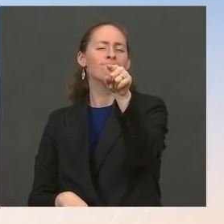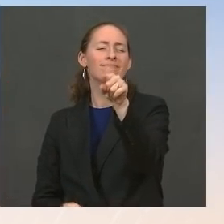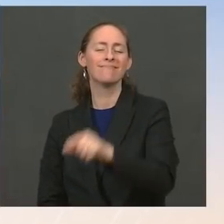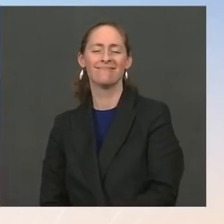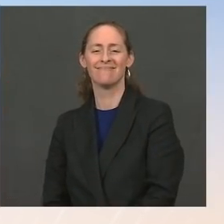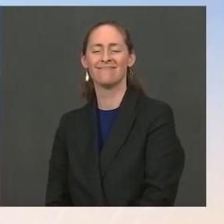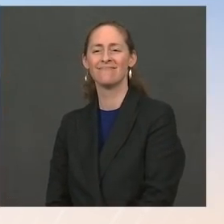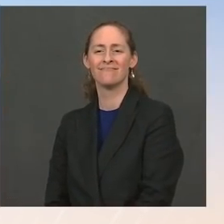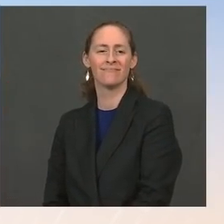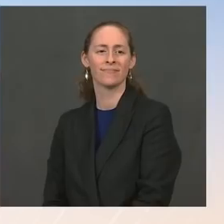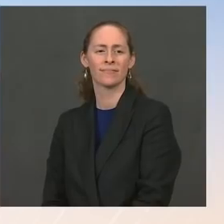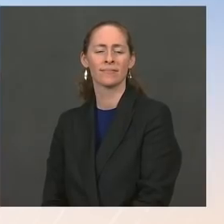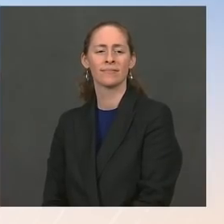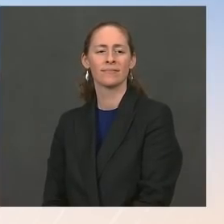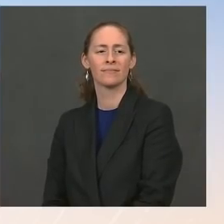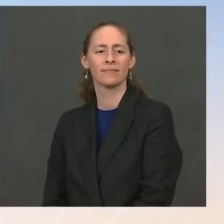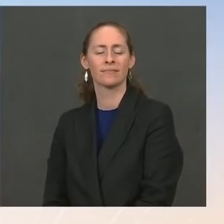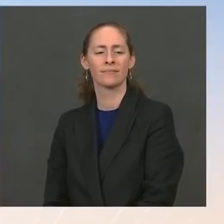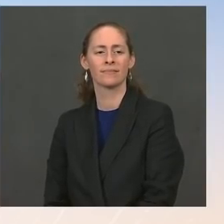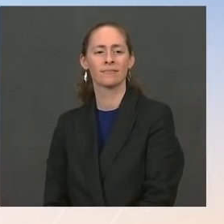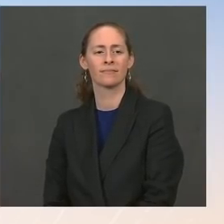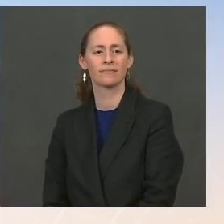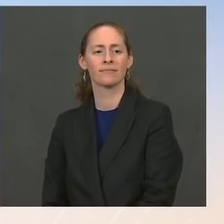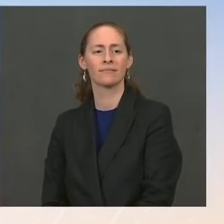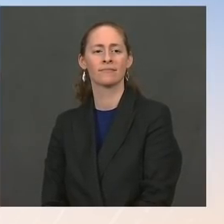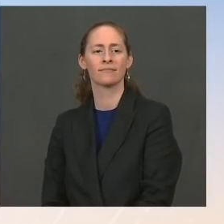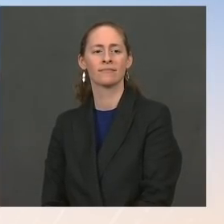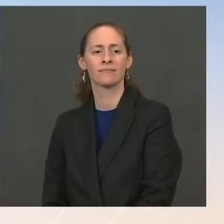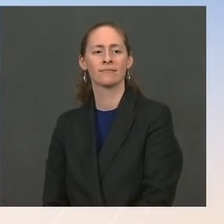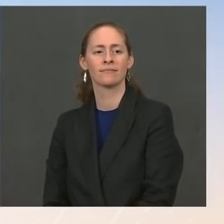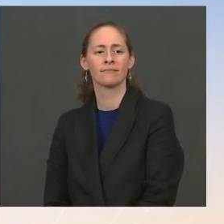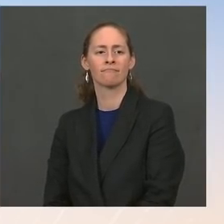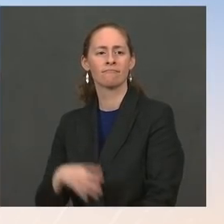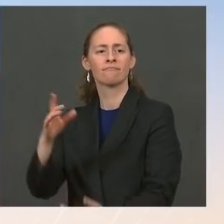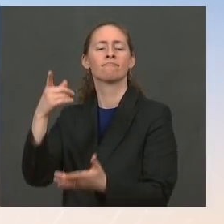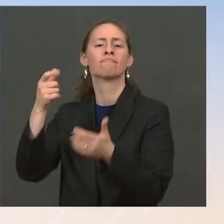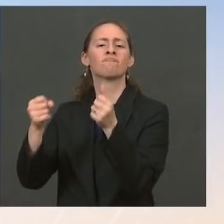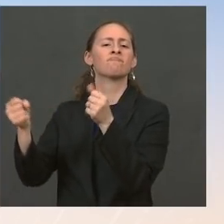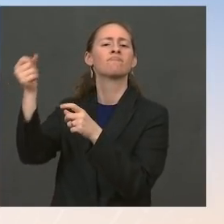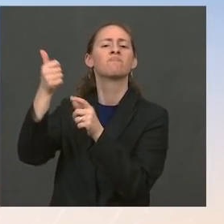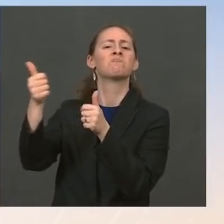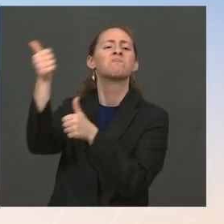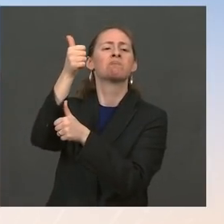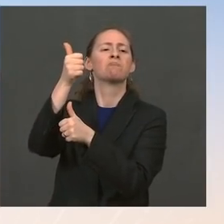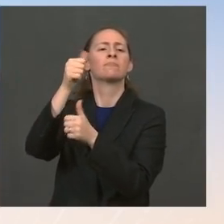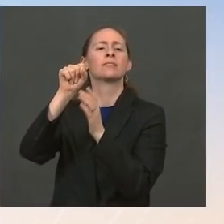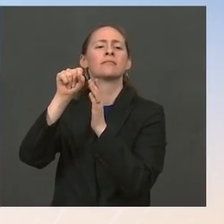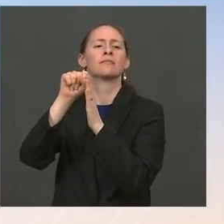Nominees to serve in senior State Department positions and as U.S. ambassadors have been told by handlers that the backlog for confirmations is,